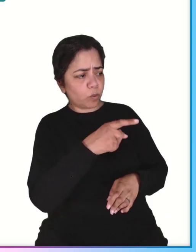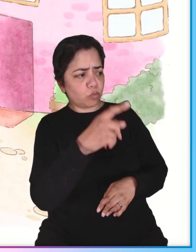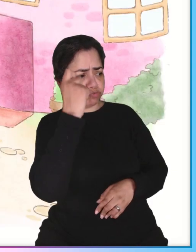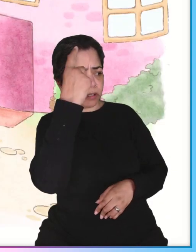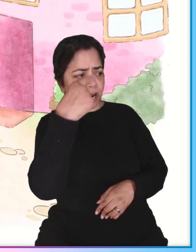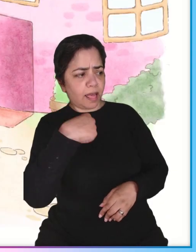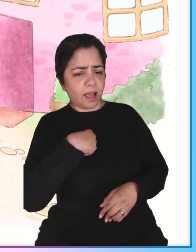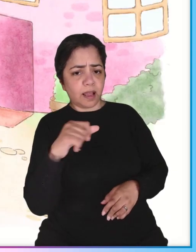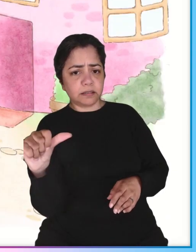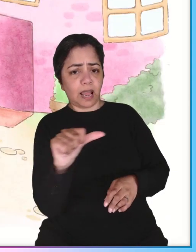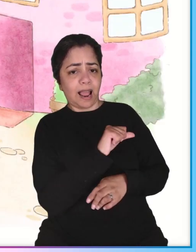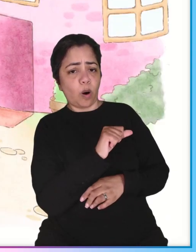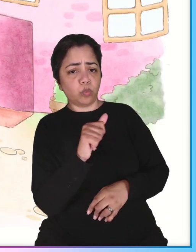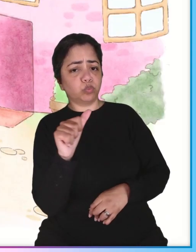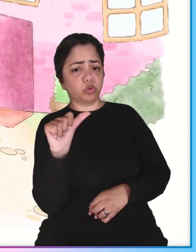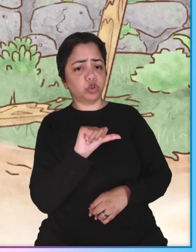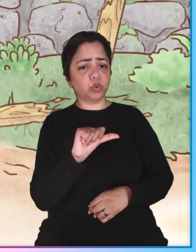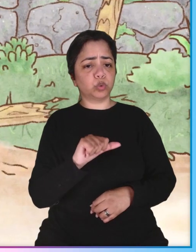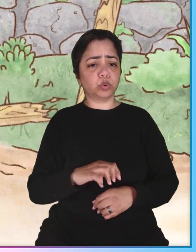[Clara] I wonder what he’s getting up to?